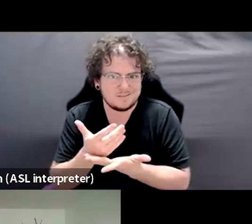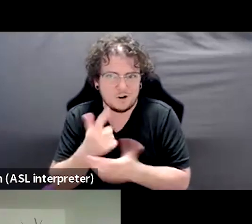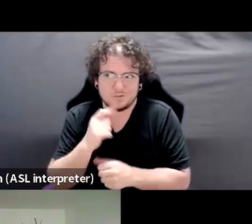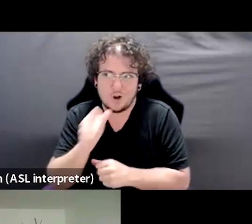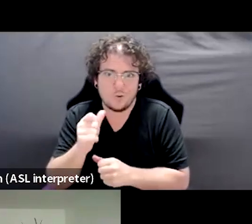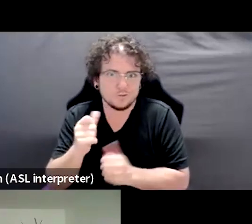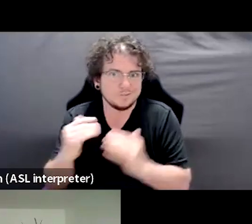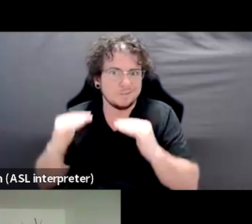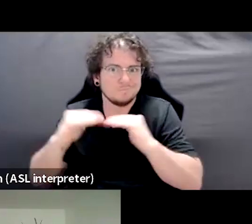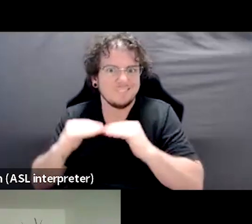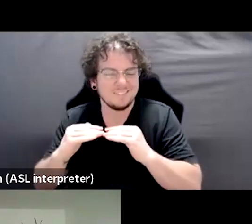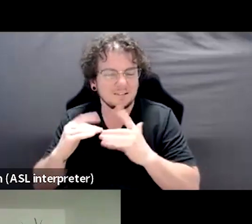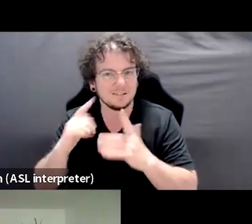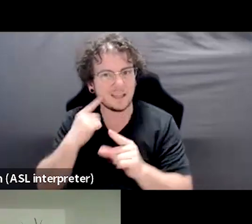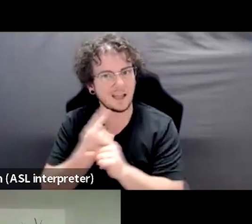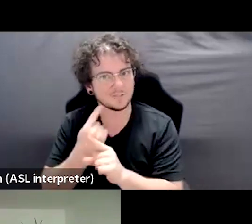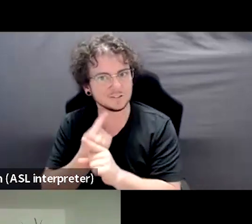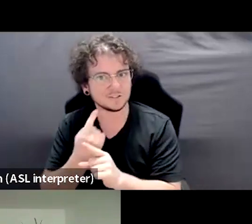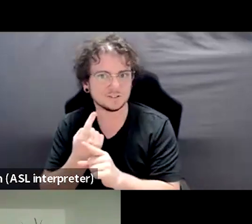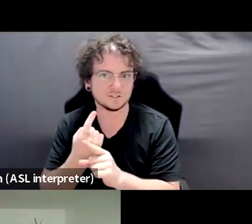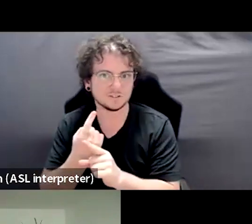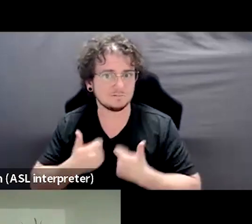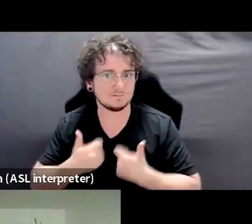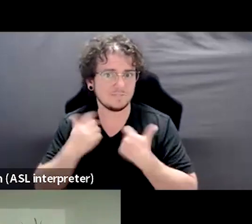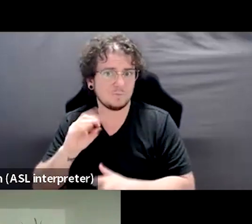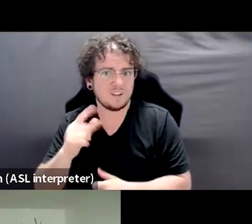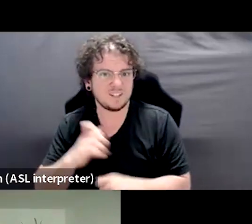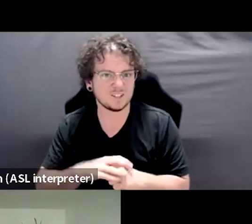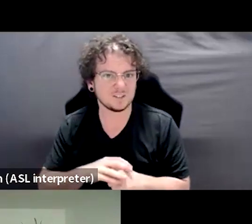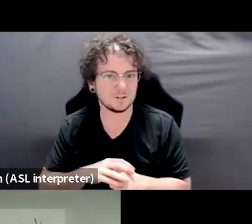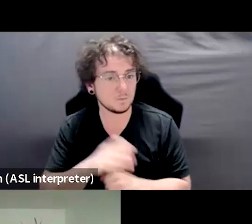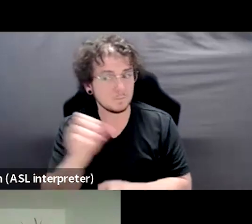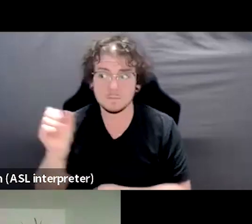do you plan to retire in the next five years? Dani: We definitely can. I'm trying to remember,